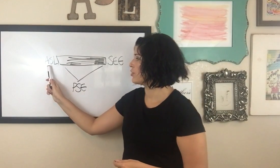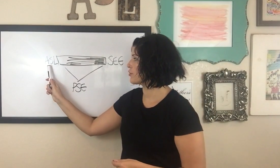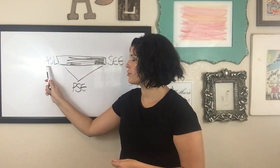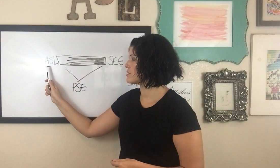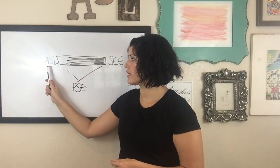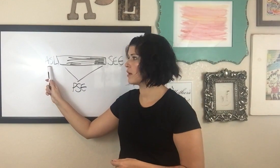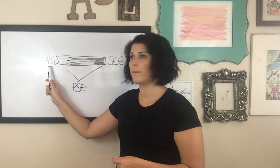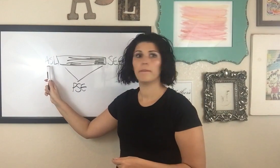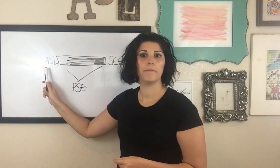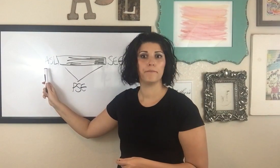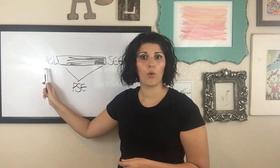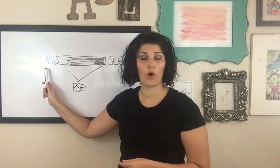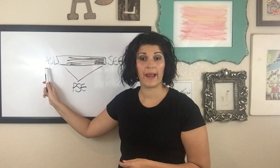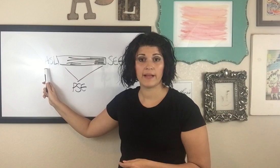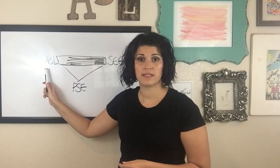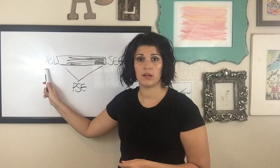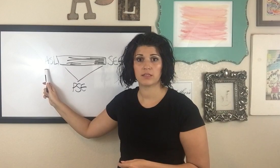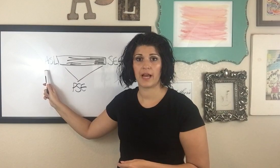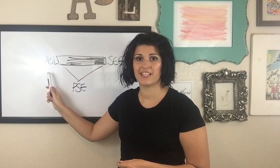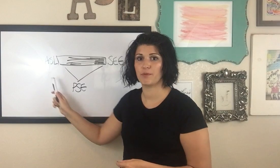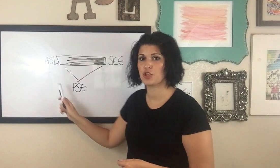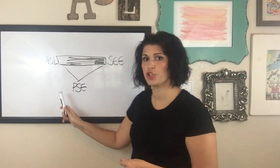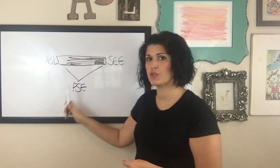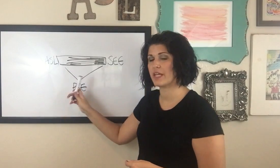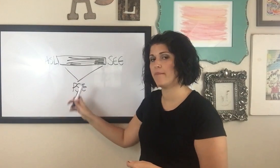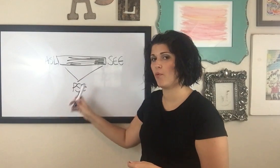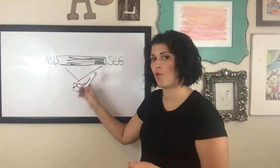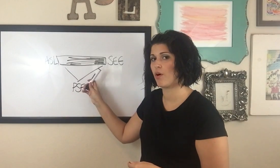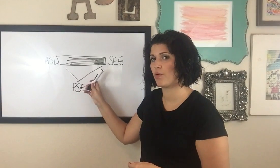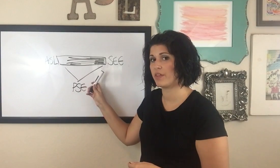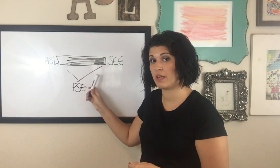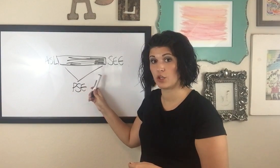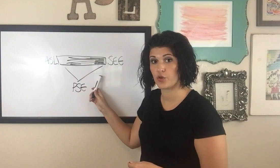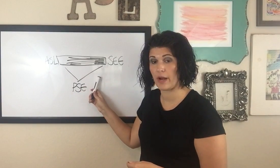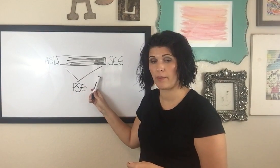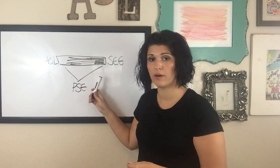and you're using more ASL signs, but you're using it more with English grammar.